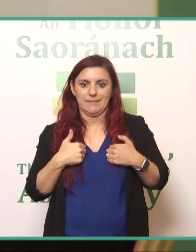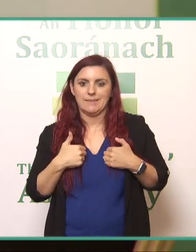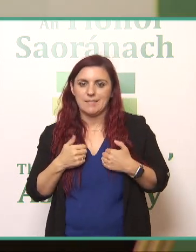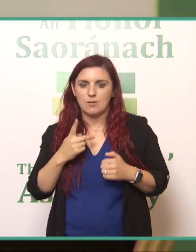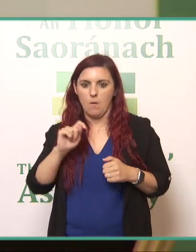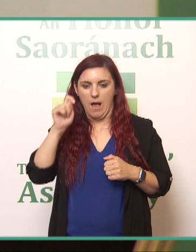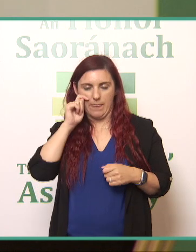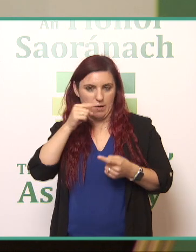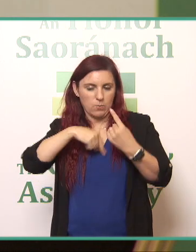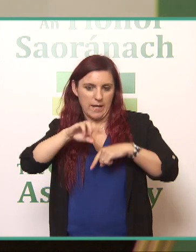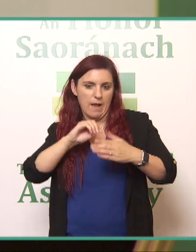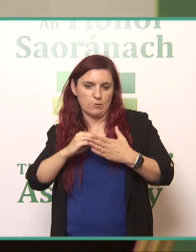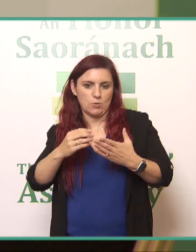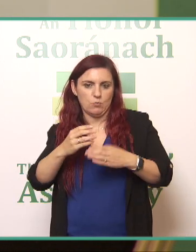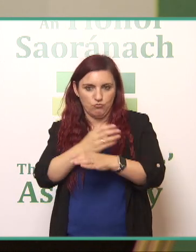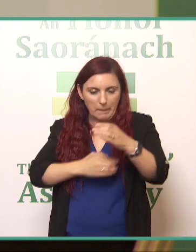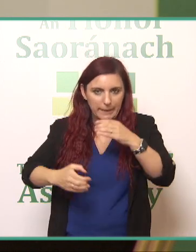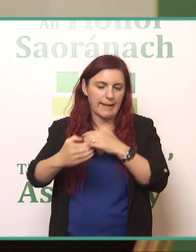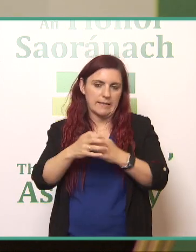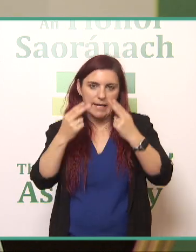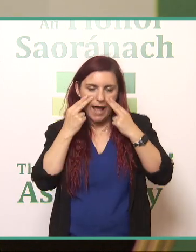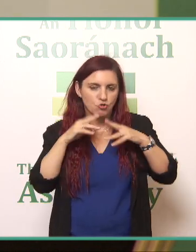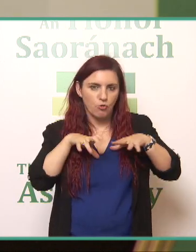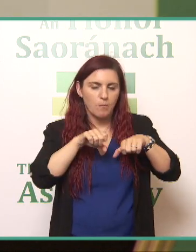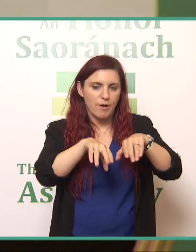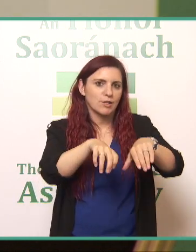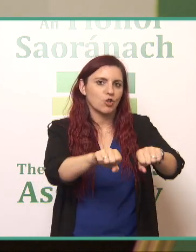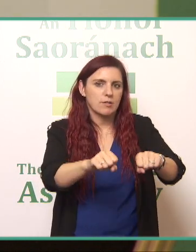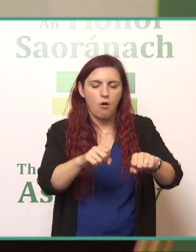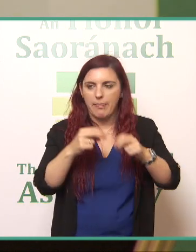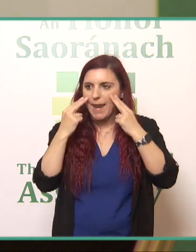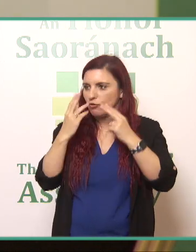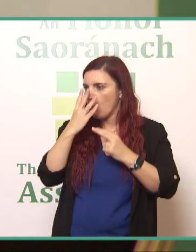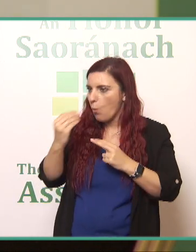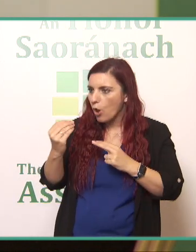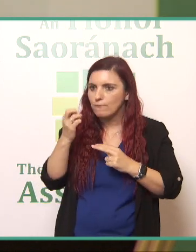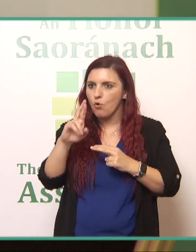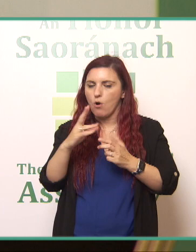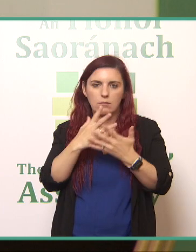we have to take the place of the the wolves and and for the for the short term at least